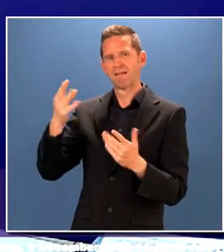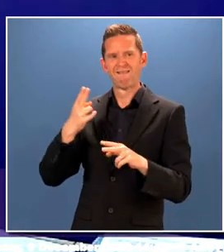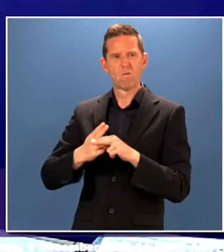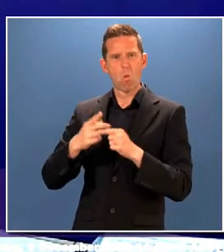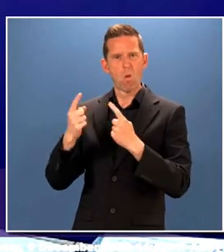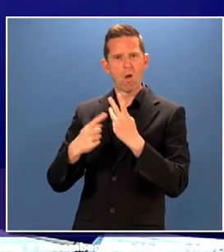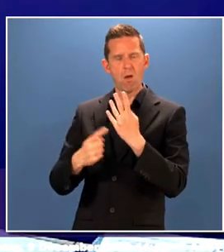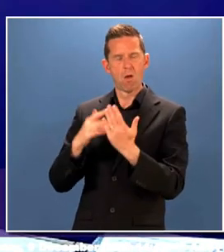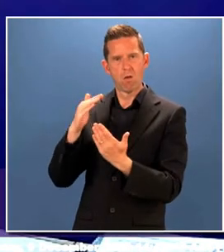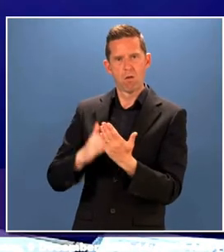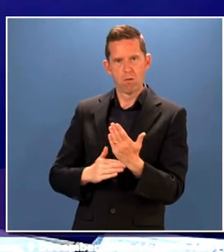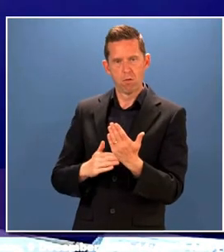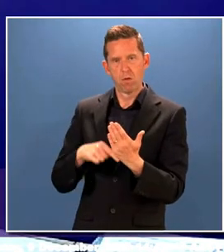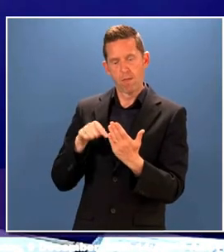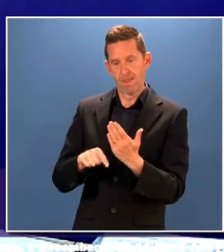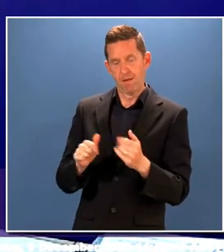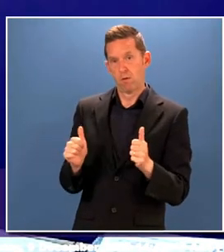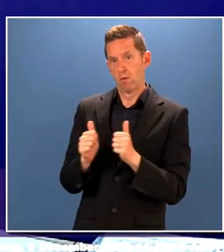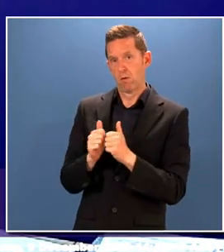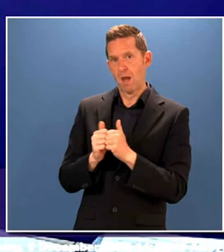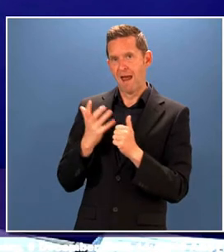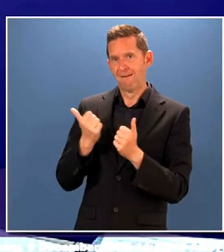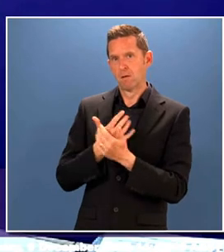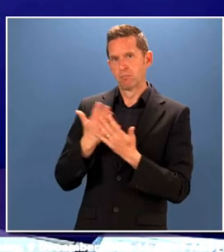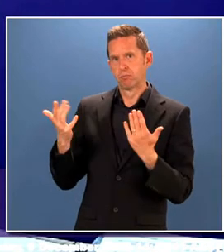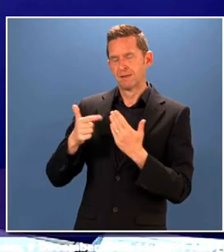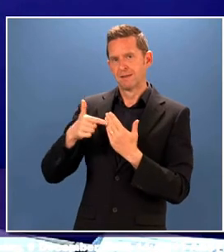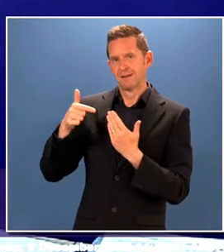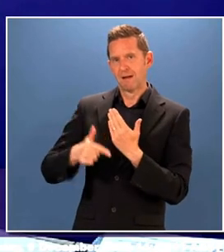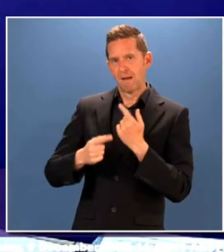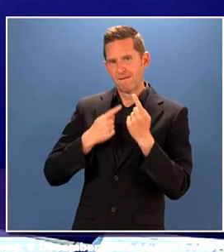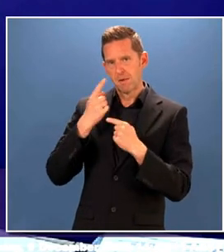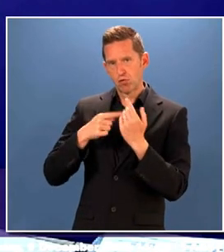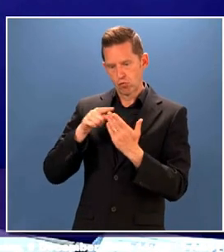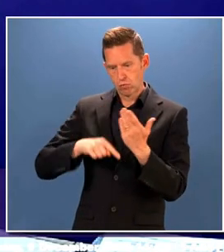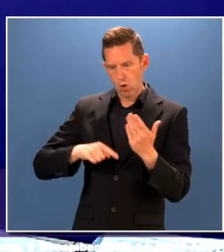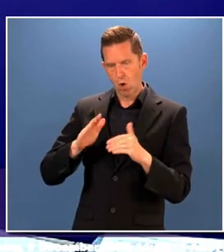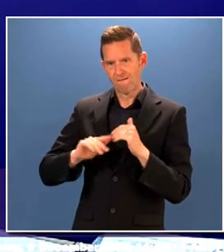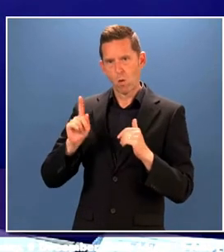I think it's that document that contains some quite detailed information on what world access confirm.